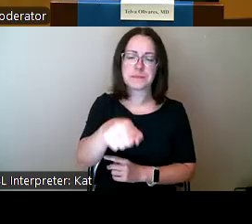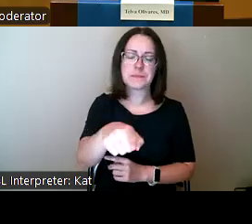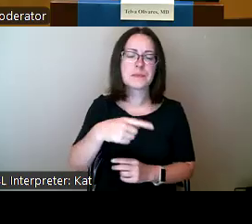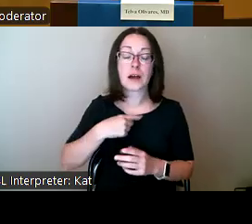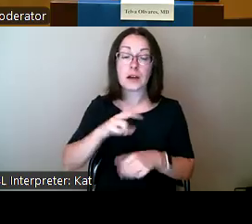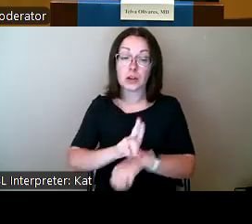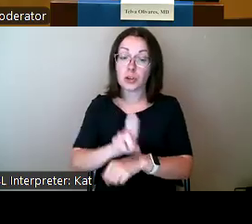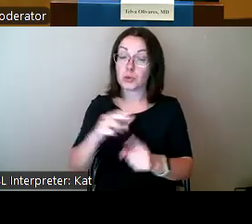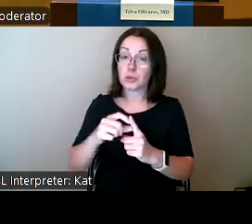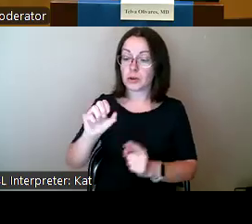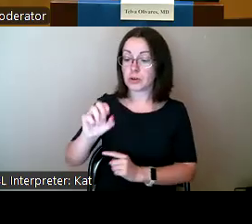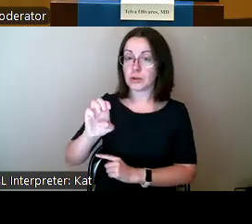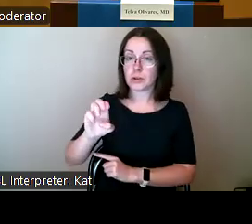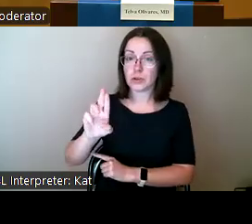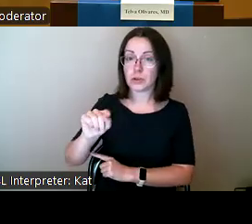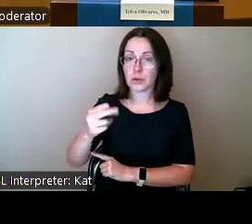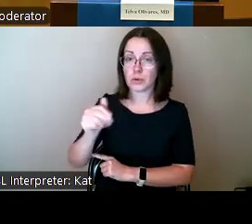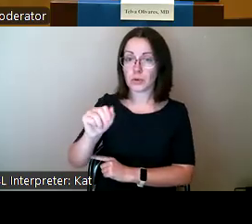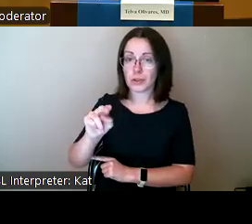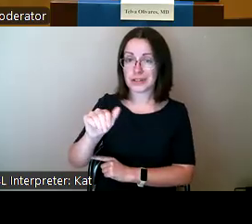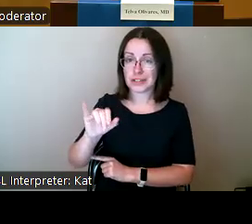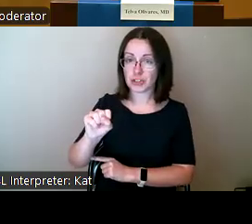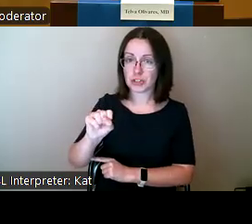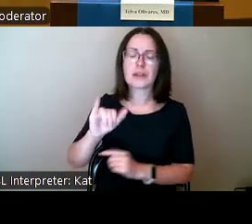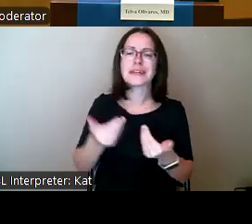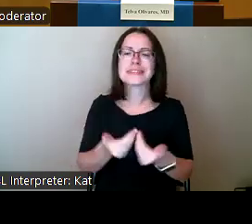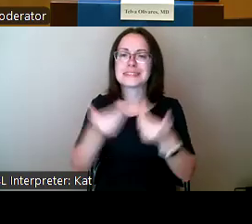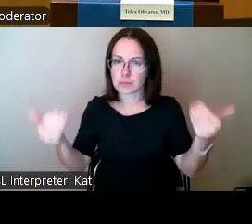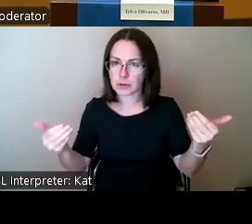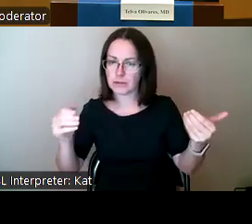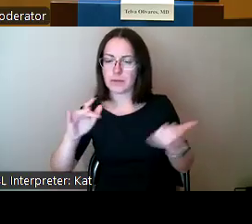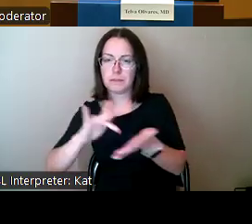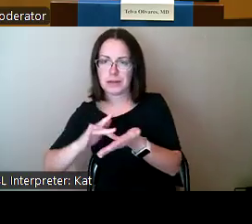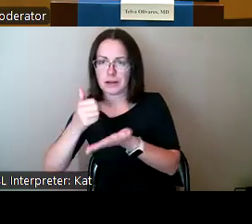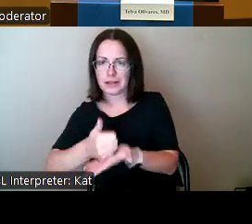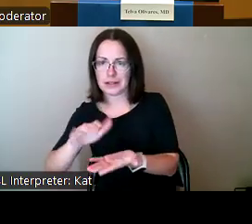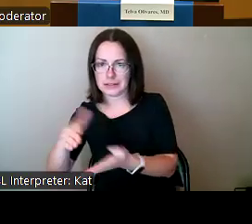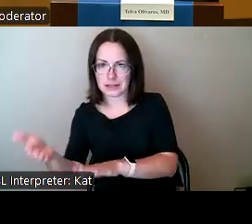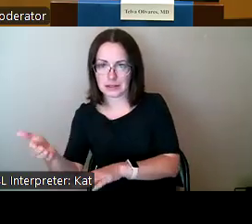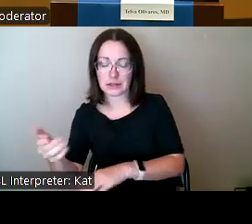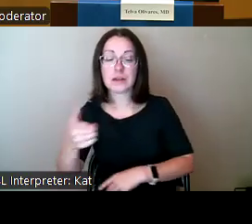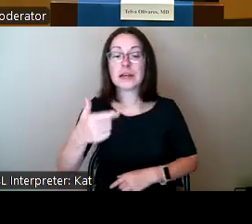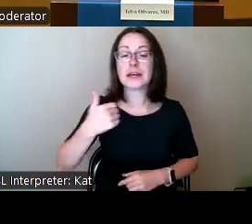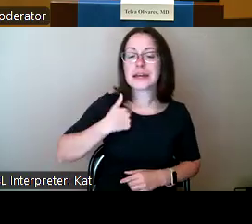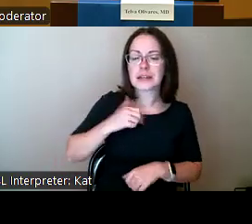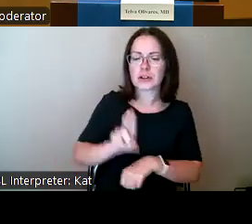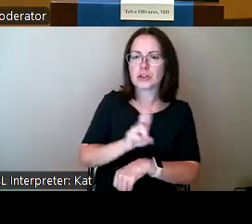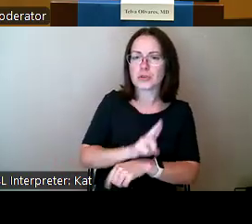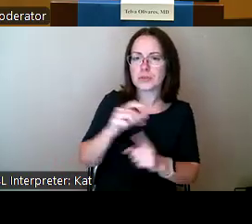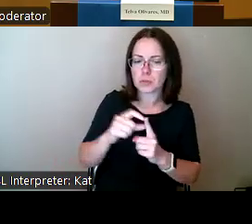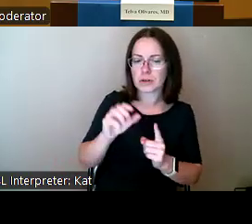to distinguish it from medical aid and dying the language in Canada medical assistance in dying mid